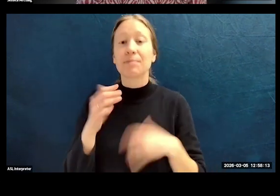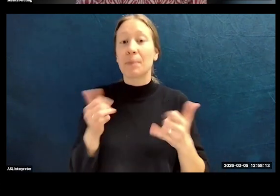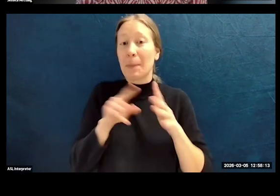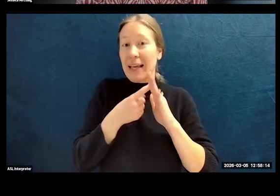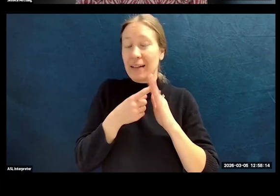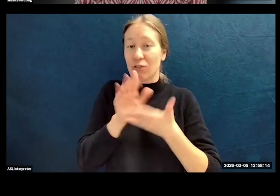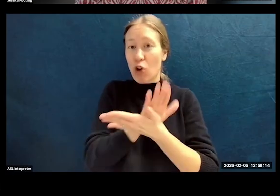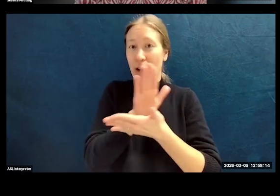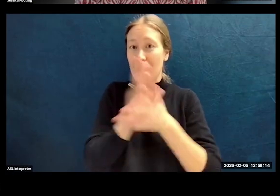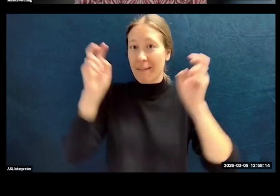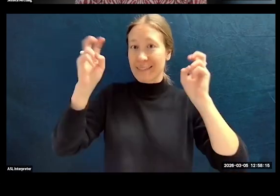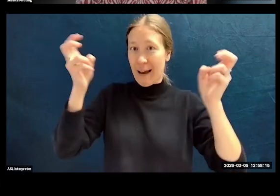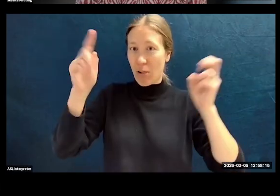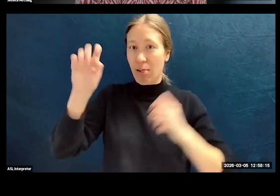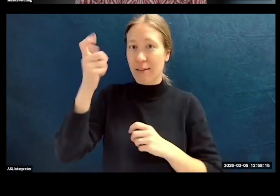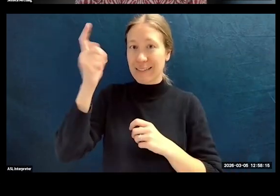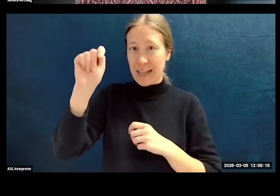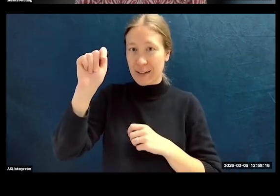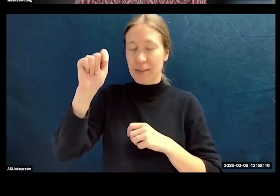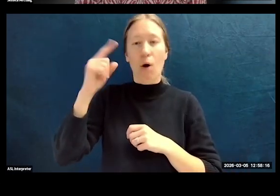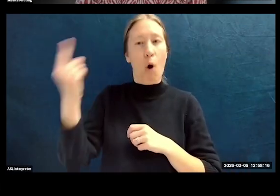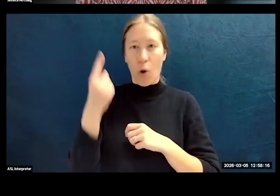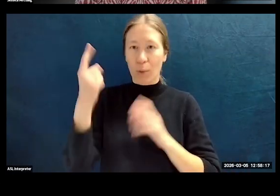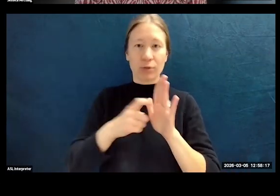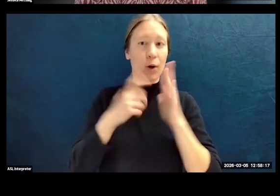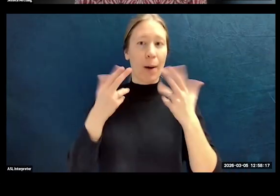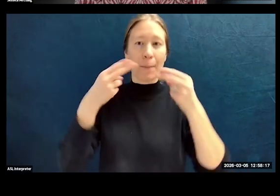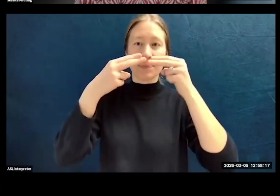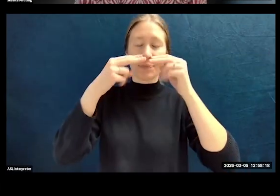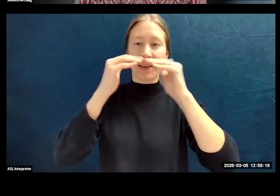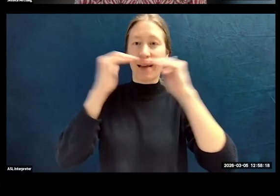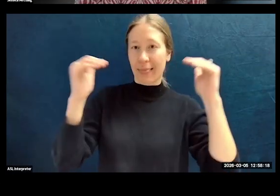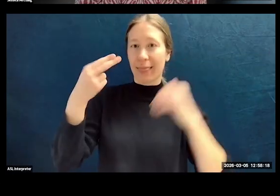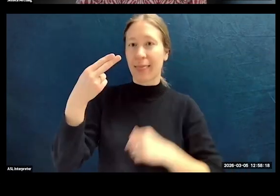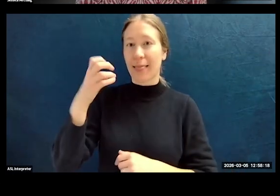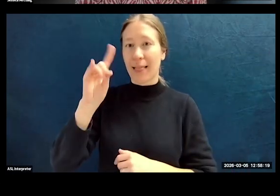which should always be tagged at heading level 1. First, create a heading level 1 tag